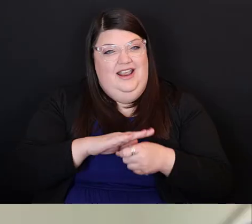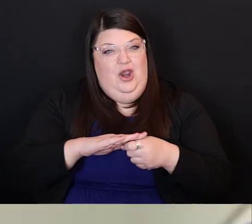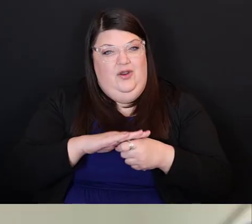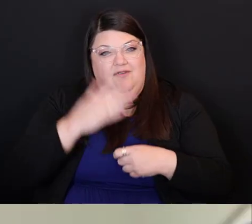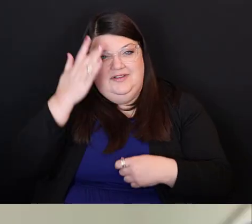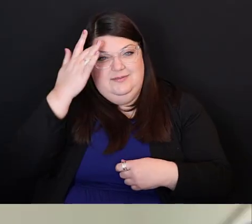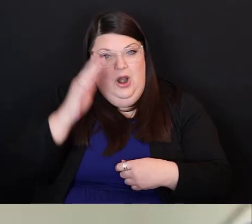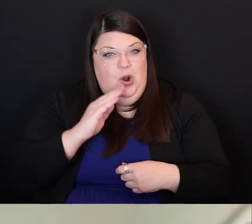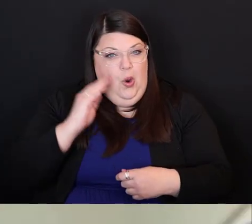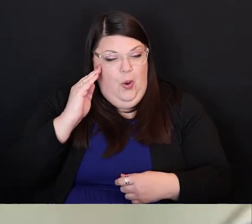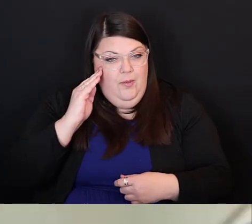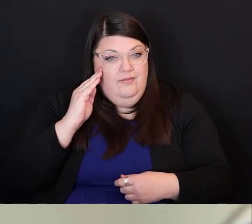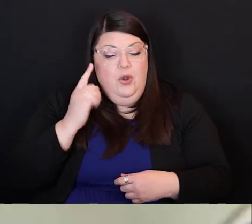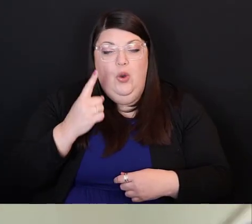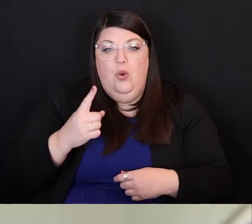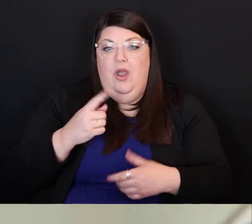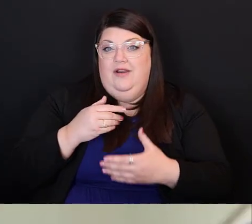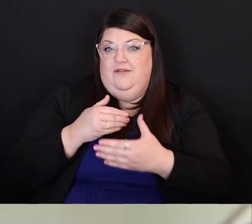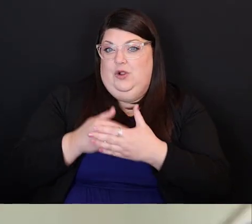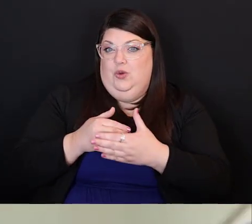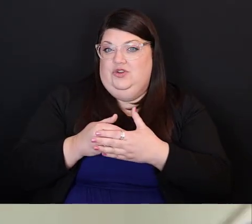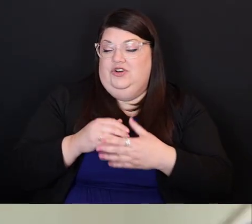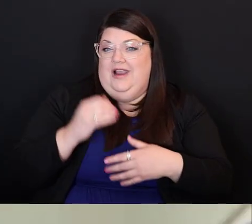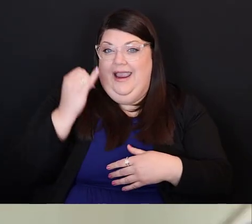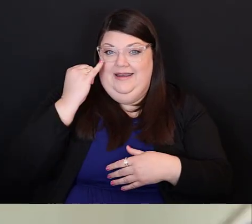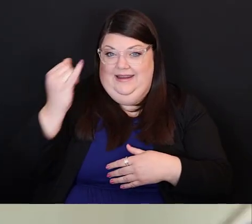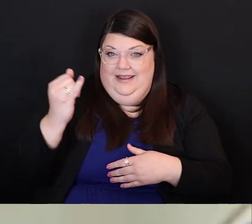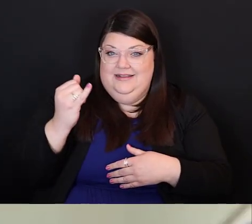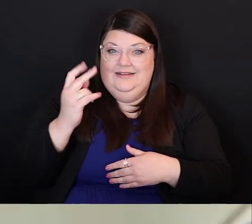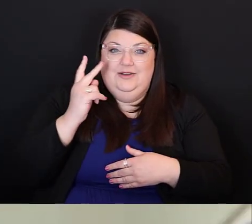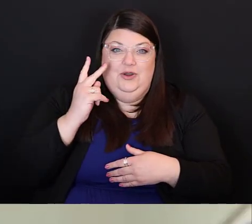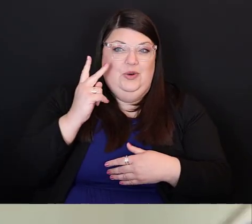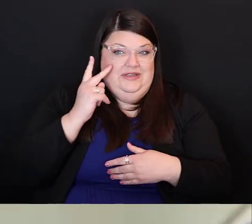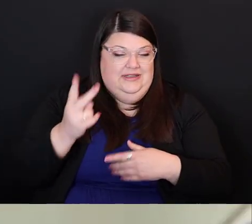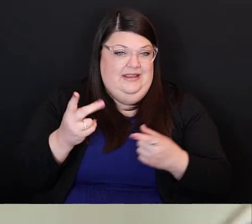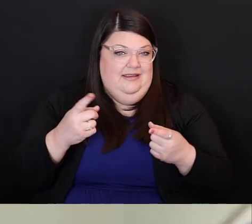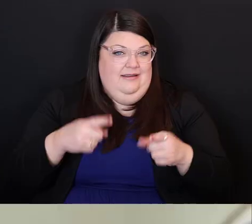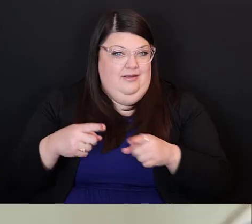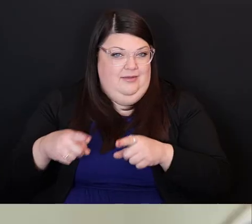One of the closer ideas that's on the horizon is proactive smart home technology.